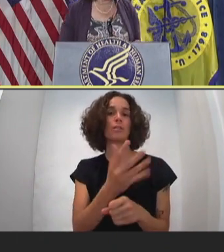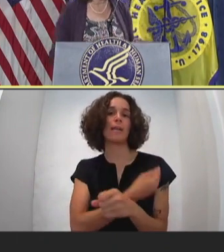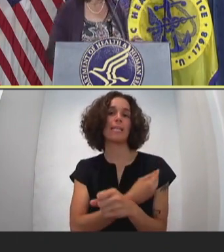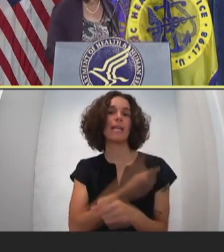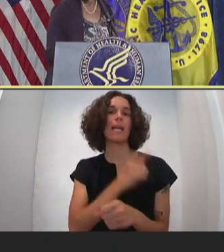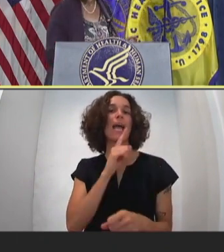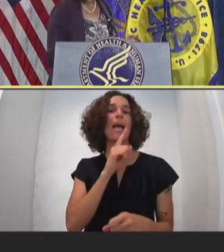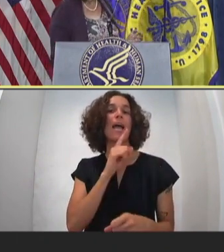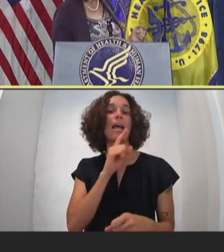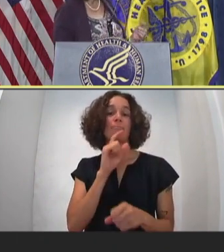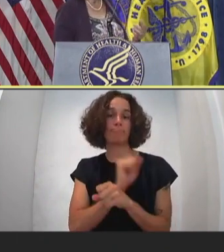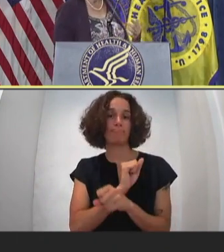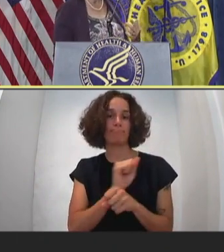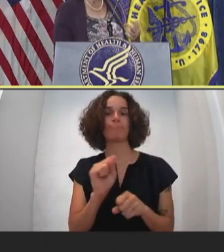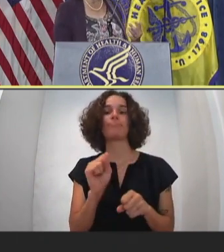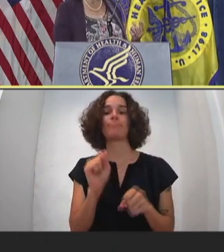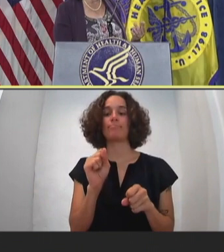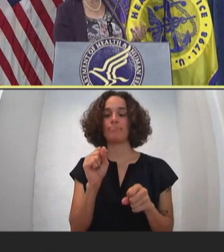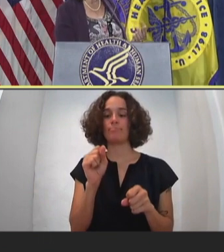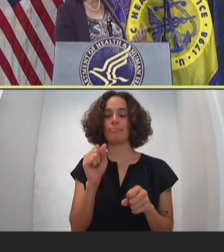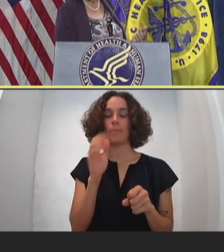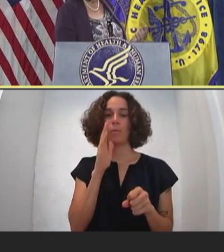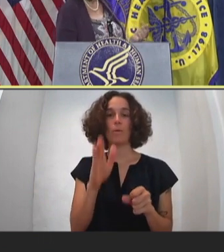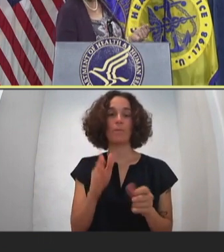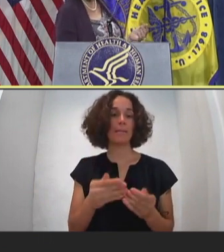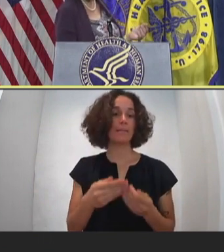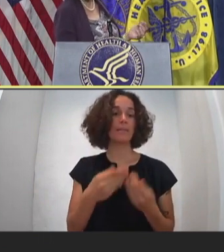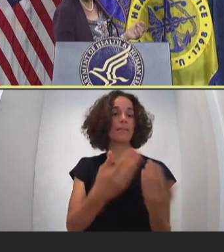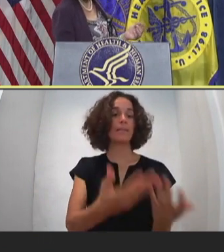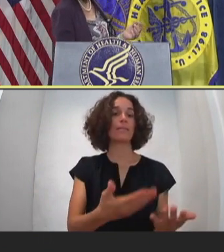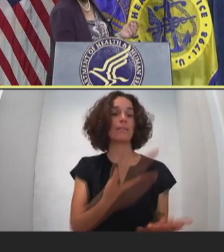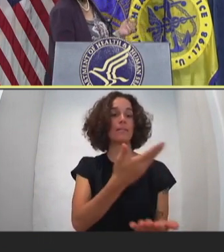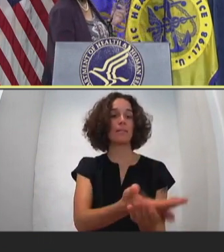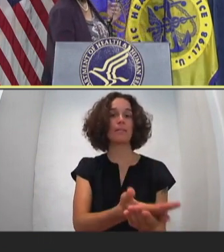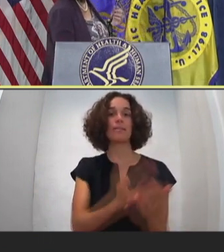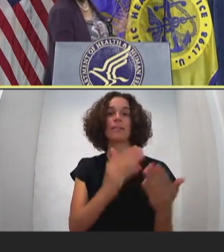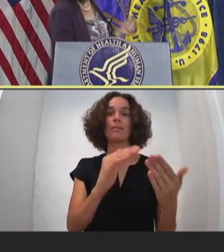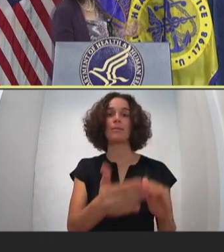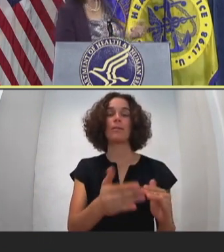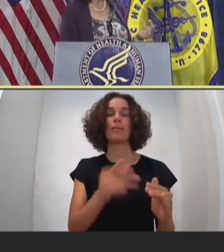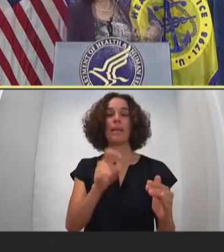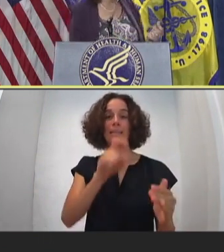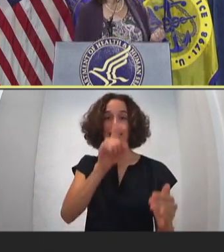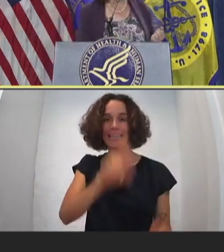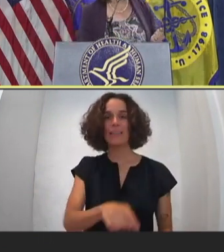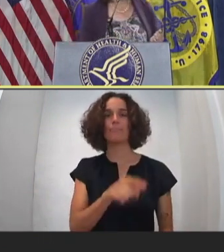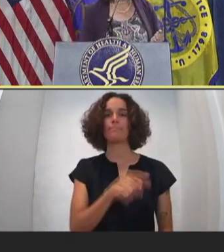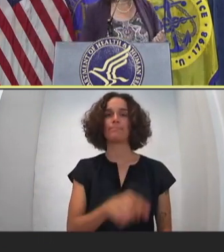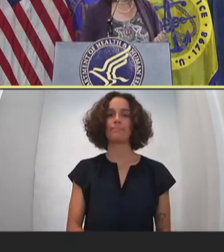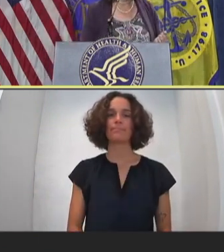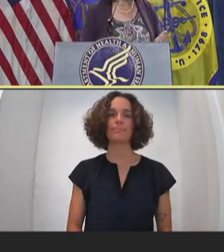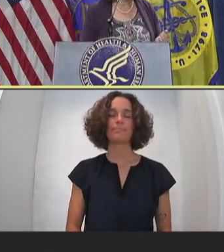to the communities that they need to make it to. We need to make sure that vaccines